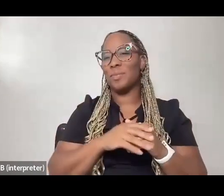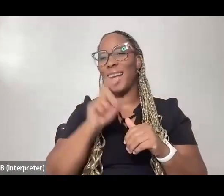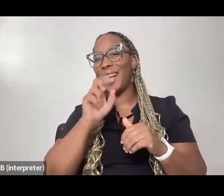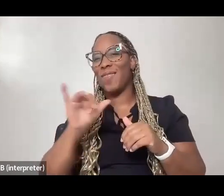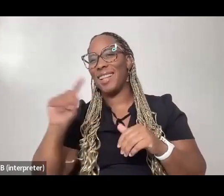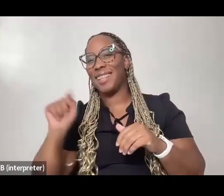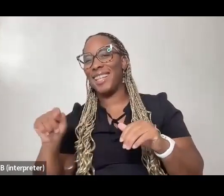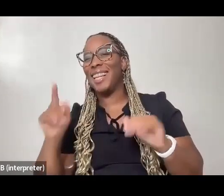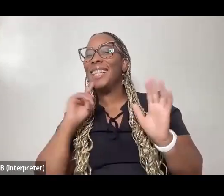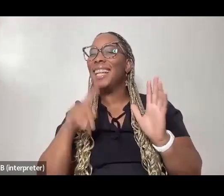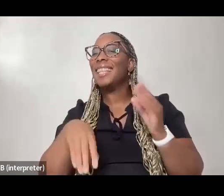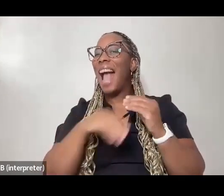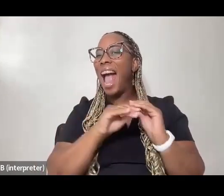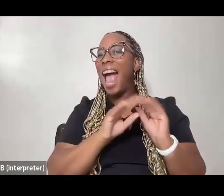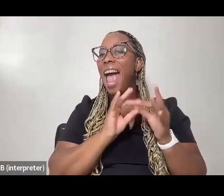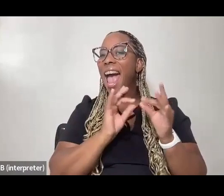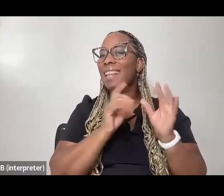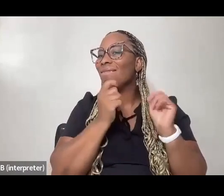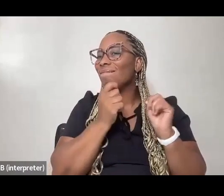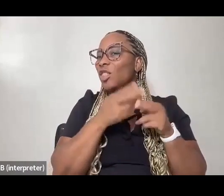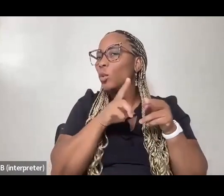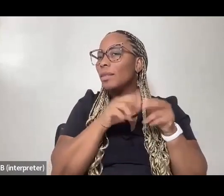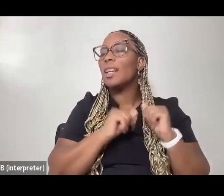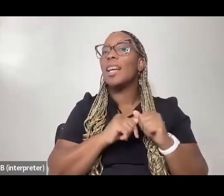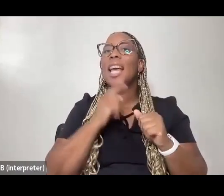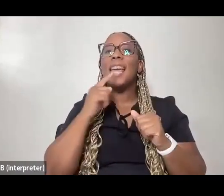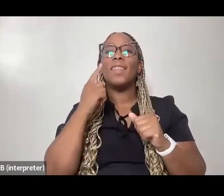Just a little blurb especially if it is that a larger audience